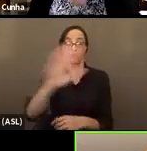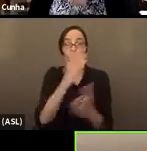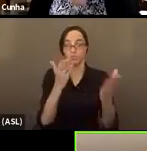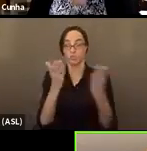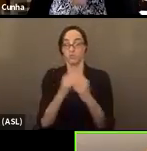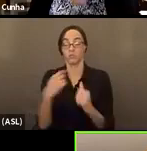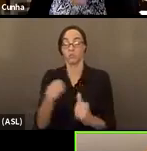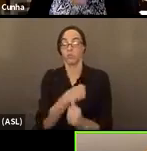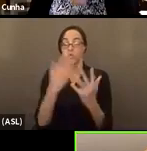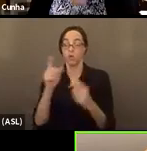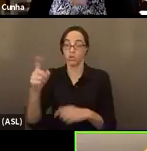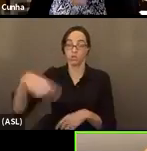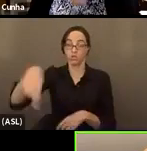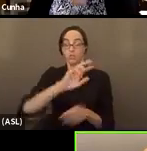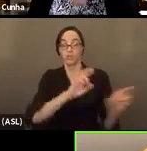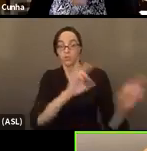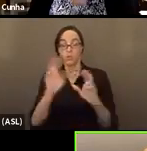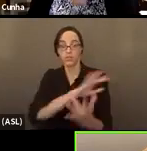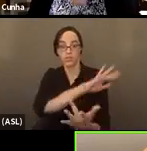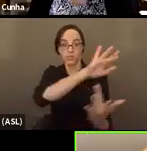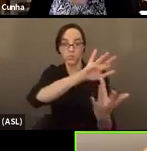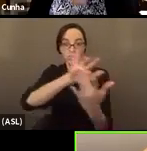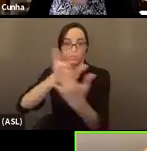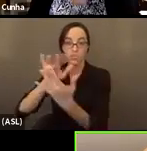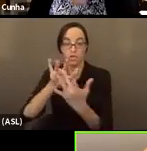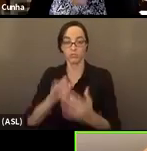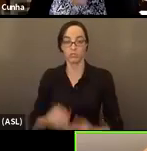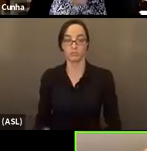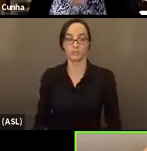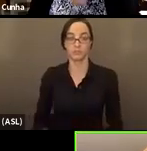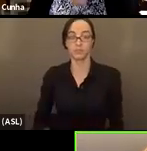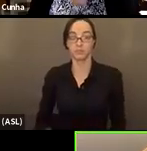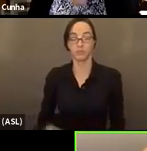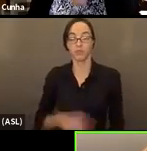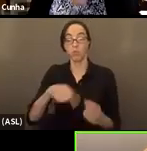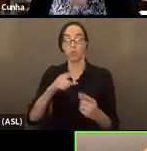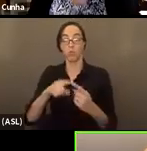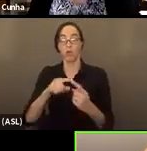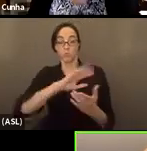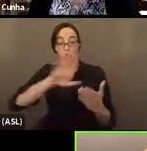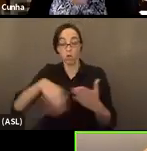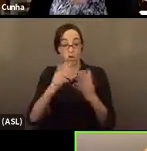uh because when we're all ready what it does in the end is that it protects our neighbor as well